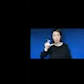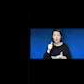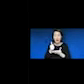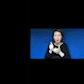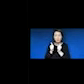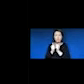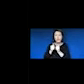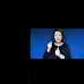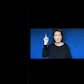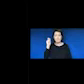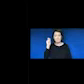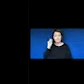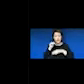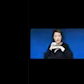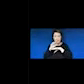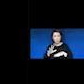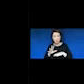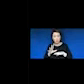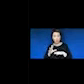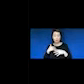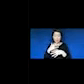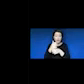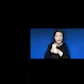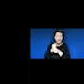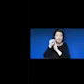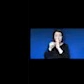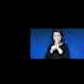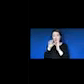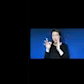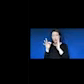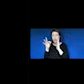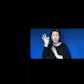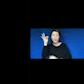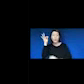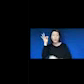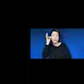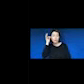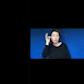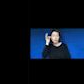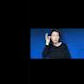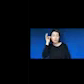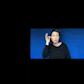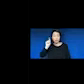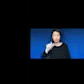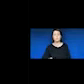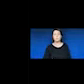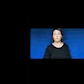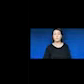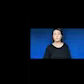or other federal or state benefits. What about recreation and social activities?